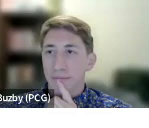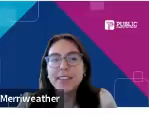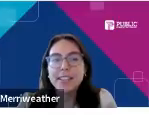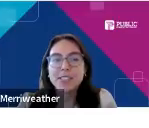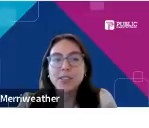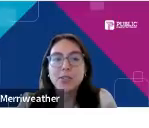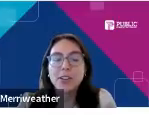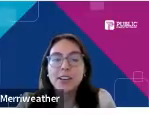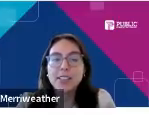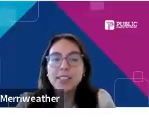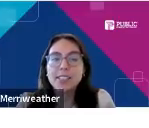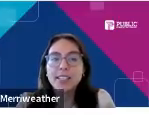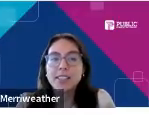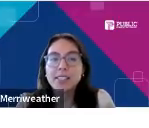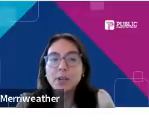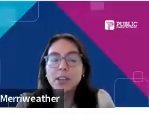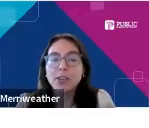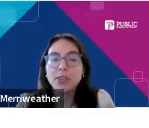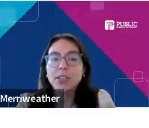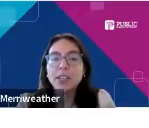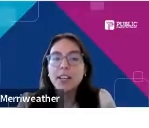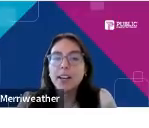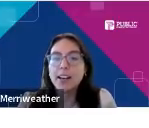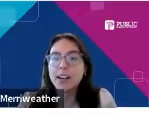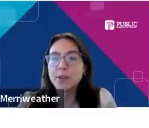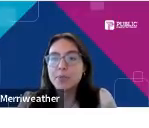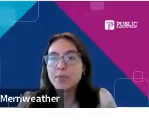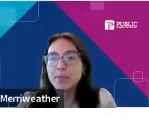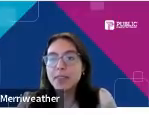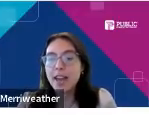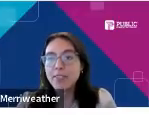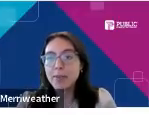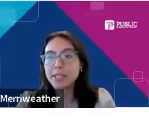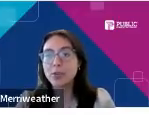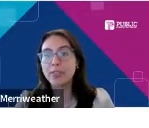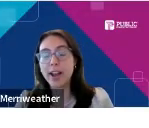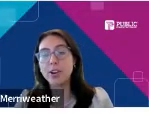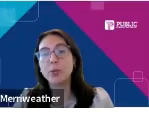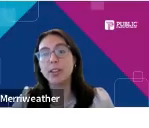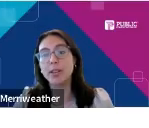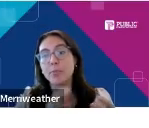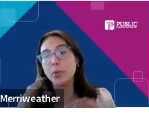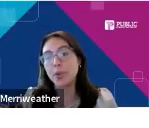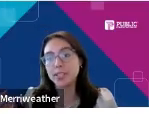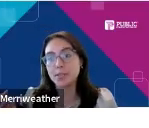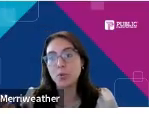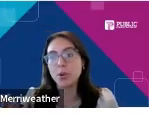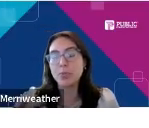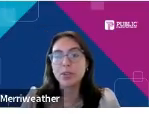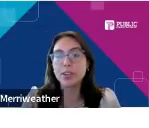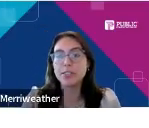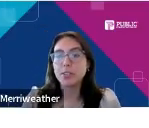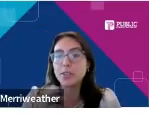Yeah, I think so. On the CSW, the FMS provider will employ support brokers.